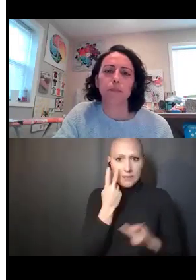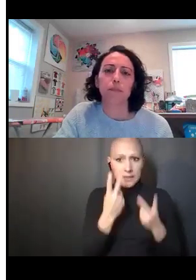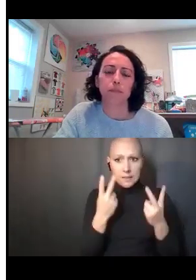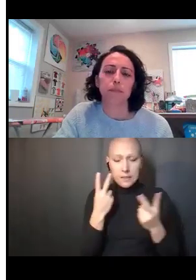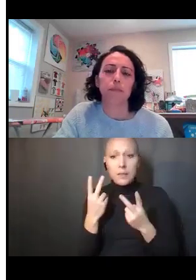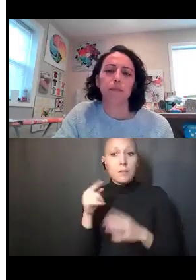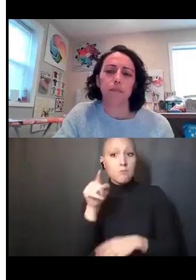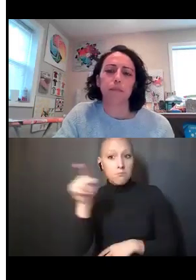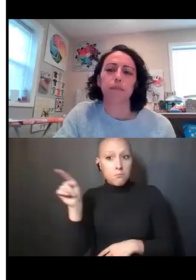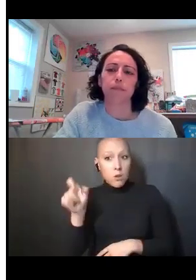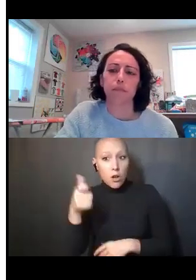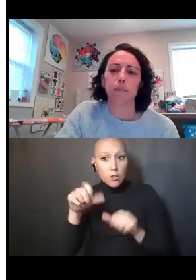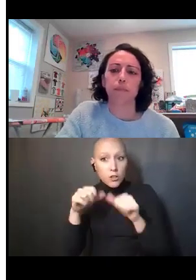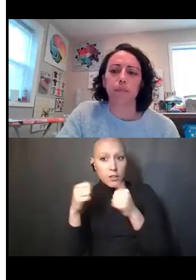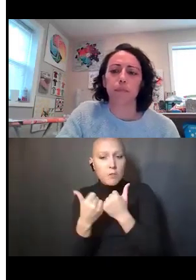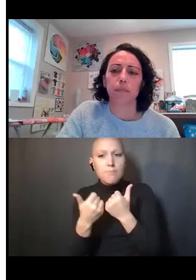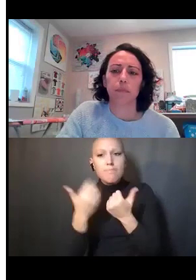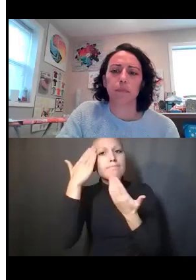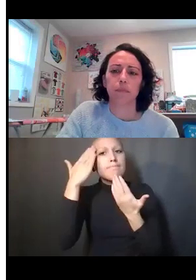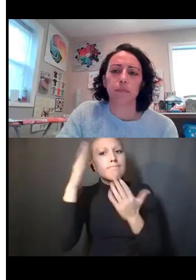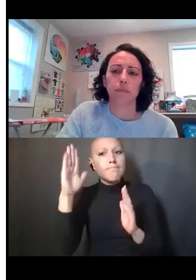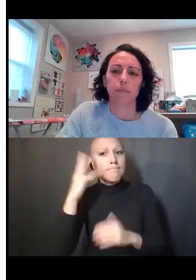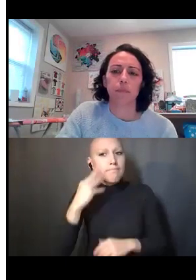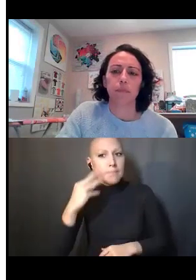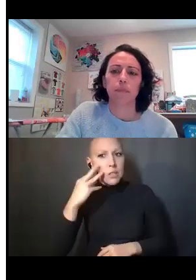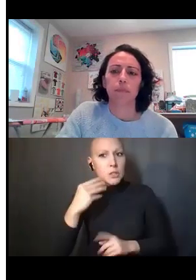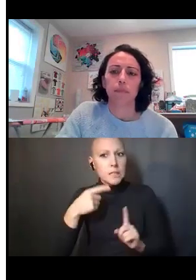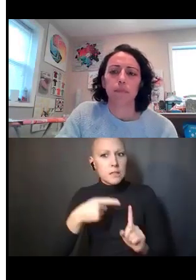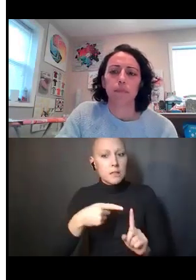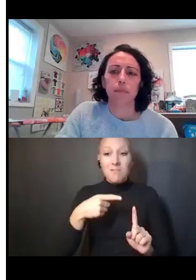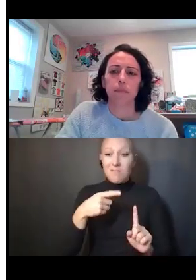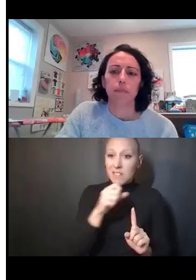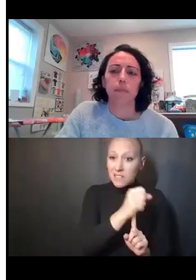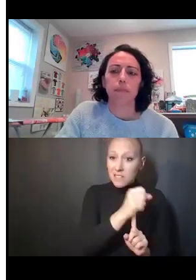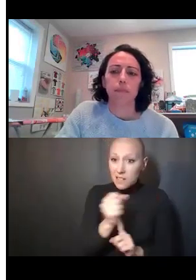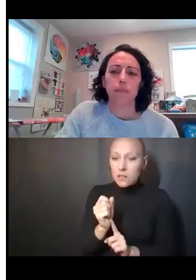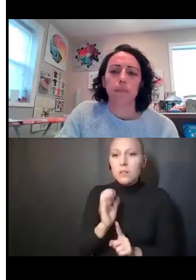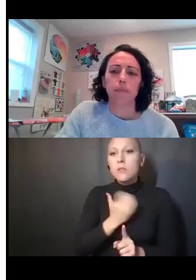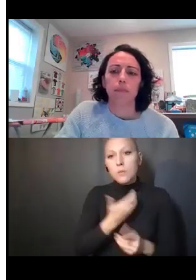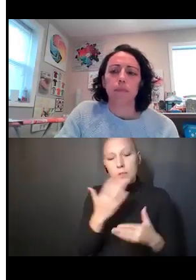but we have absolutely shared these cases and these kinds of examples,